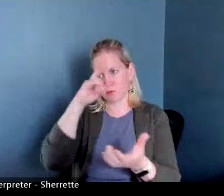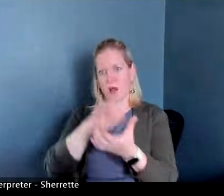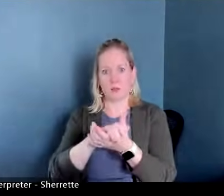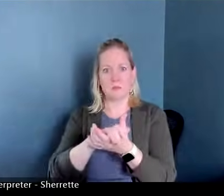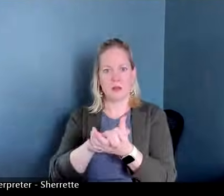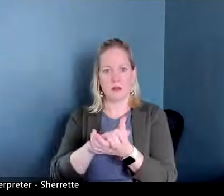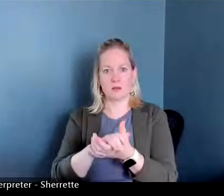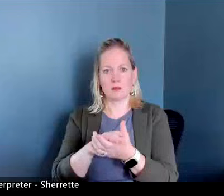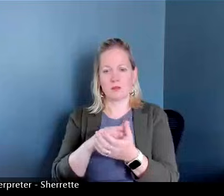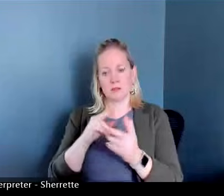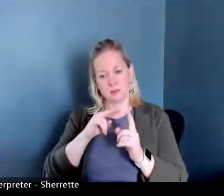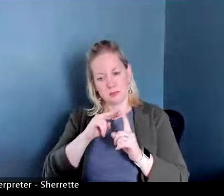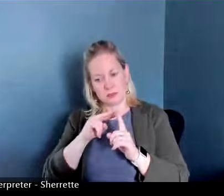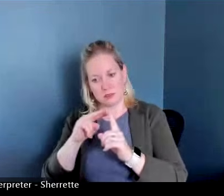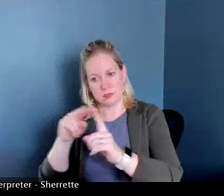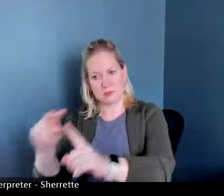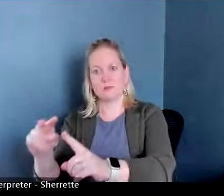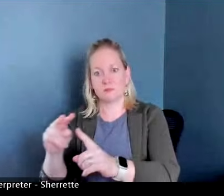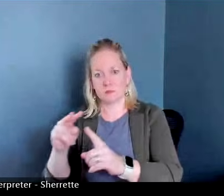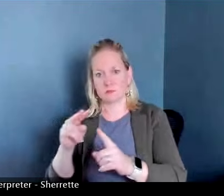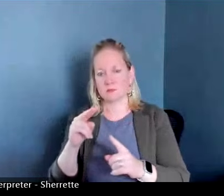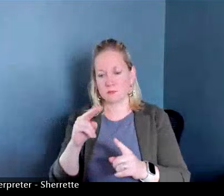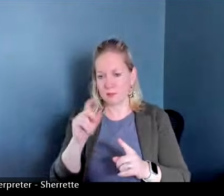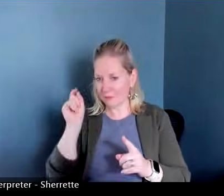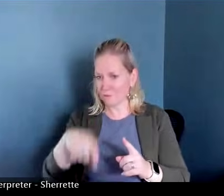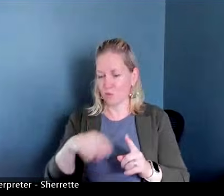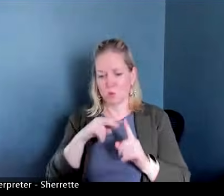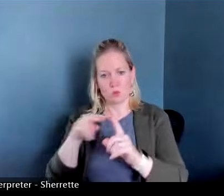patients who are being given these therapies need to be followed. Why are we doing that?